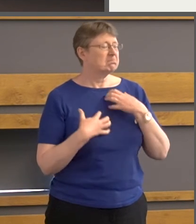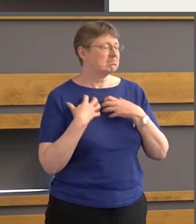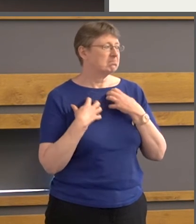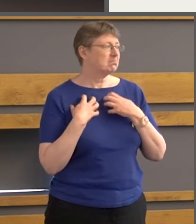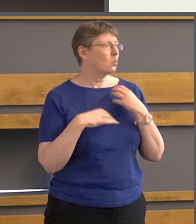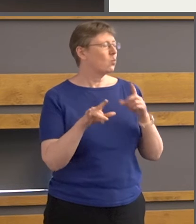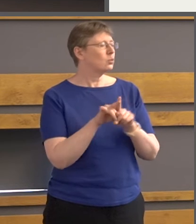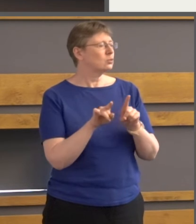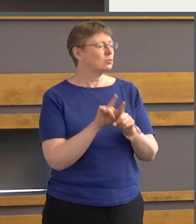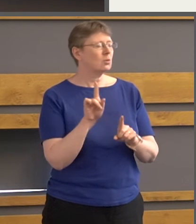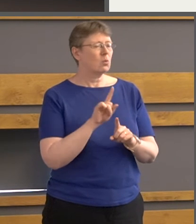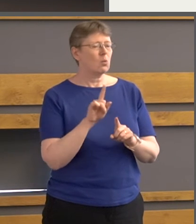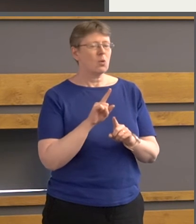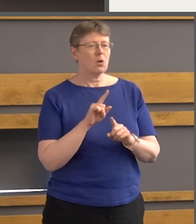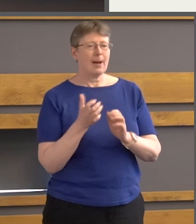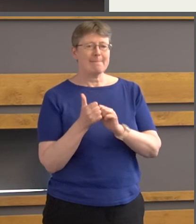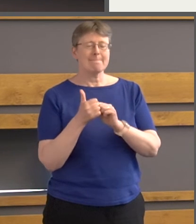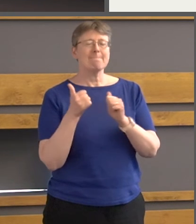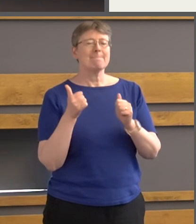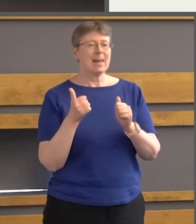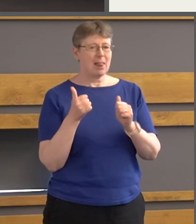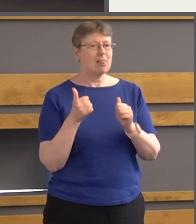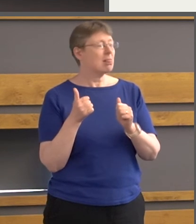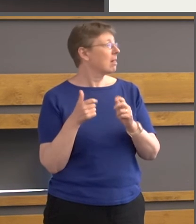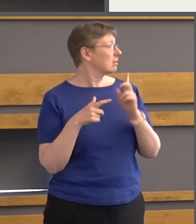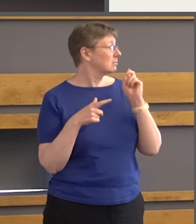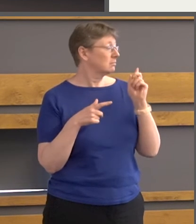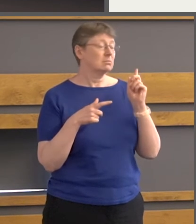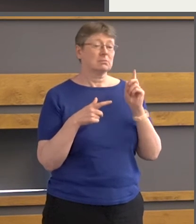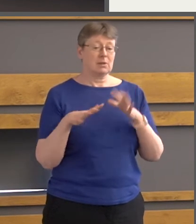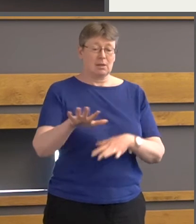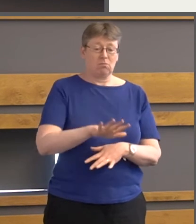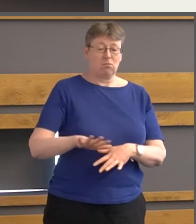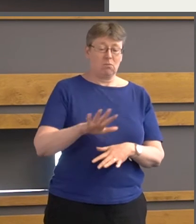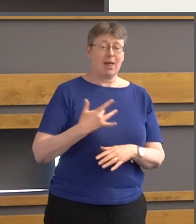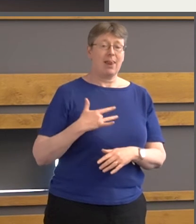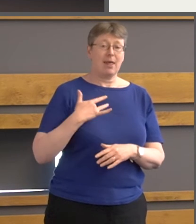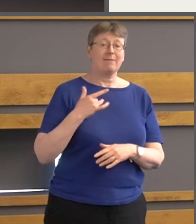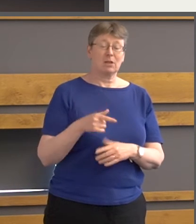was the mill compound life was very, very real.